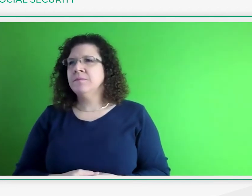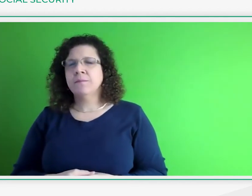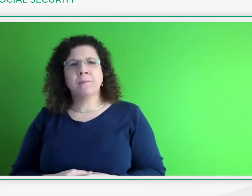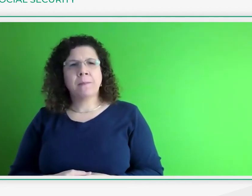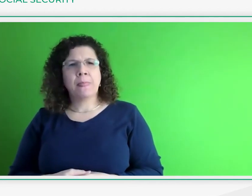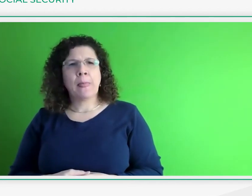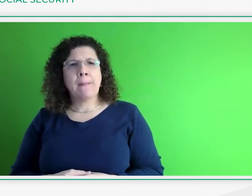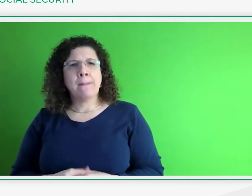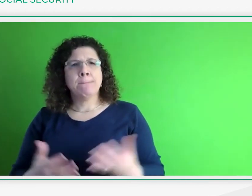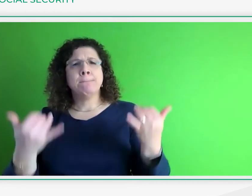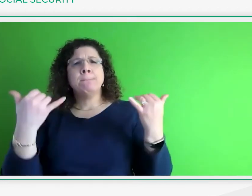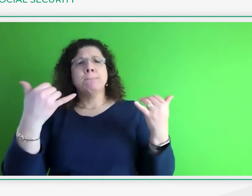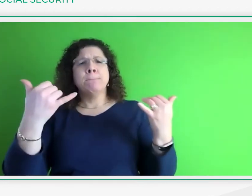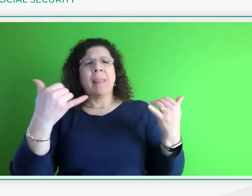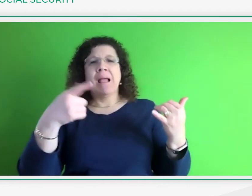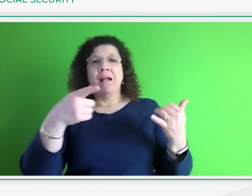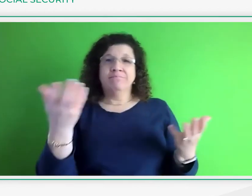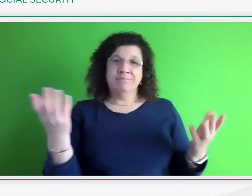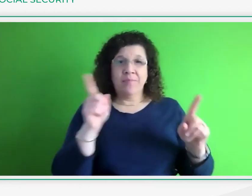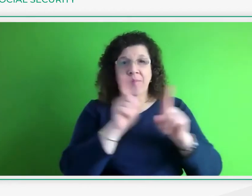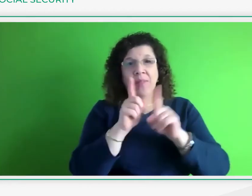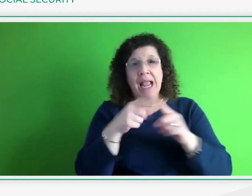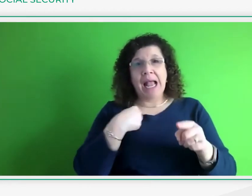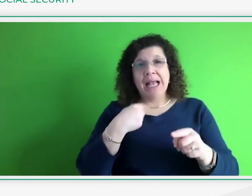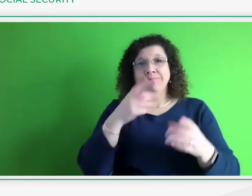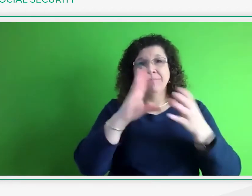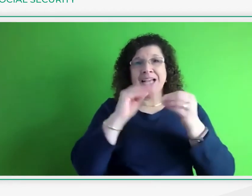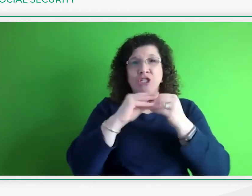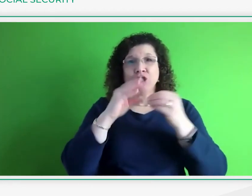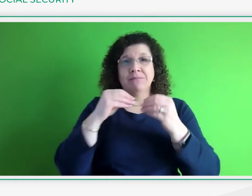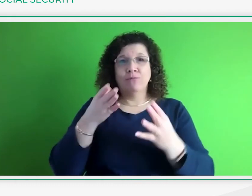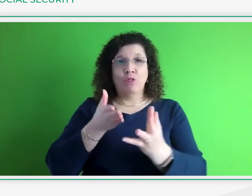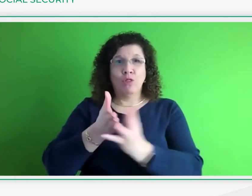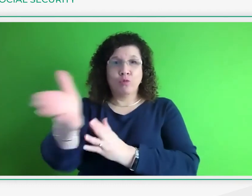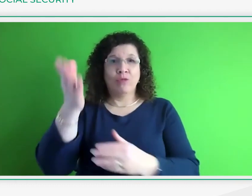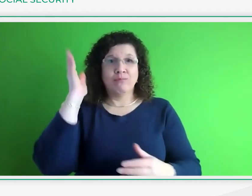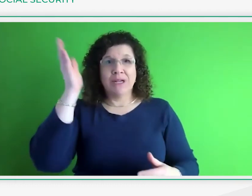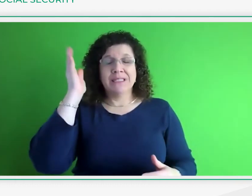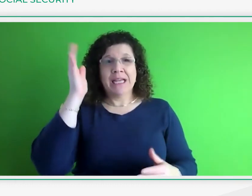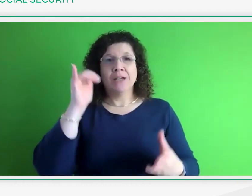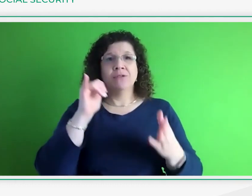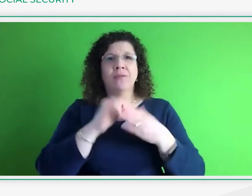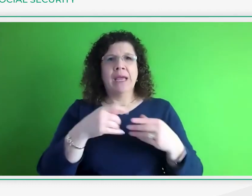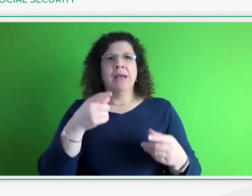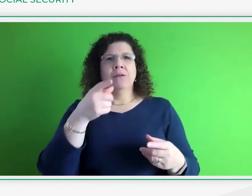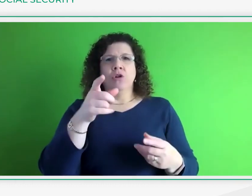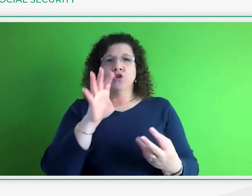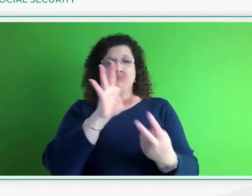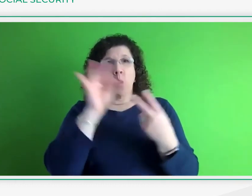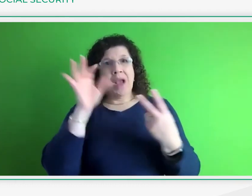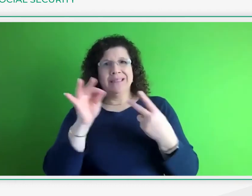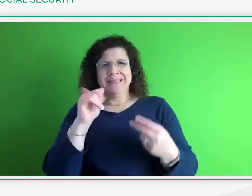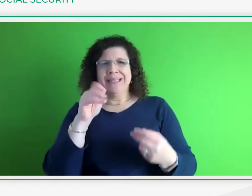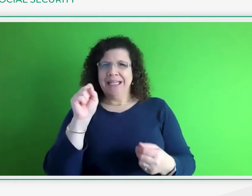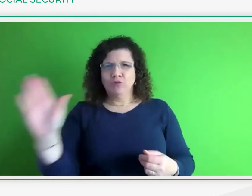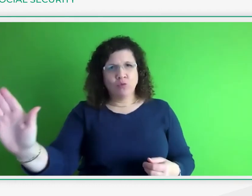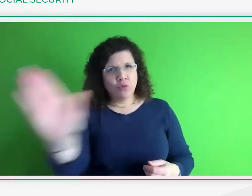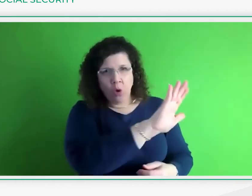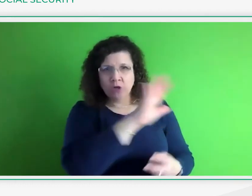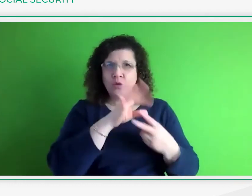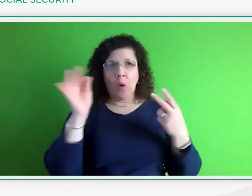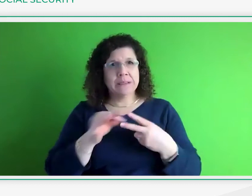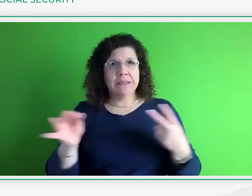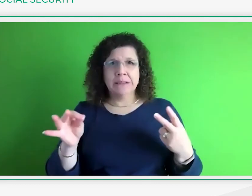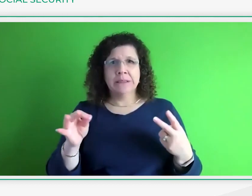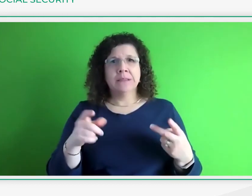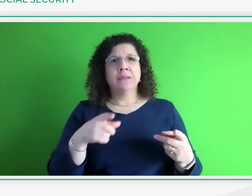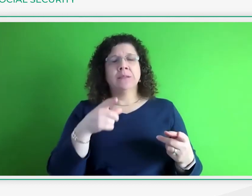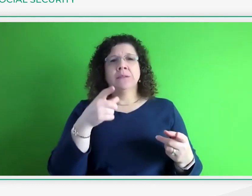Now as I've mentioned through the presentation, the choice is your choice to make when it